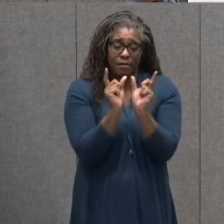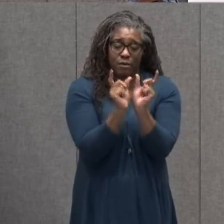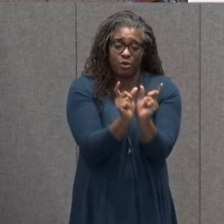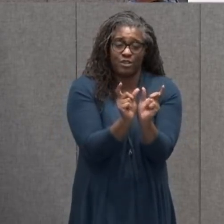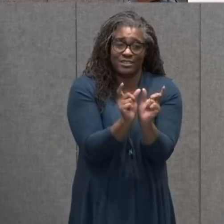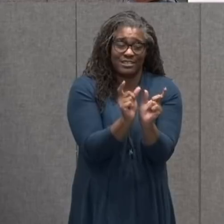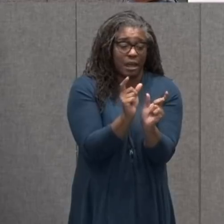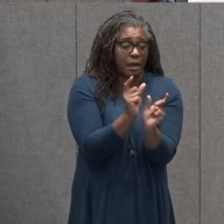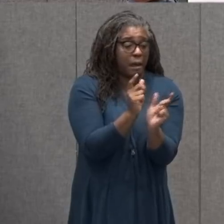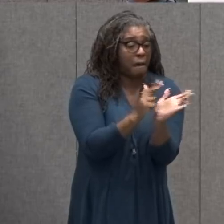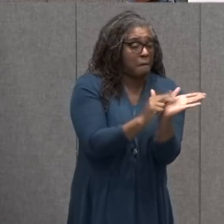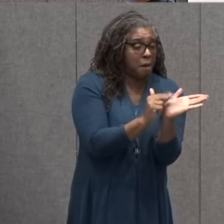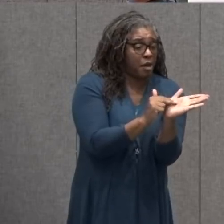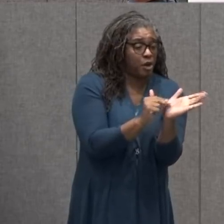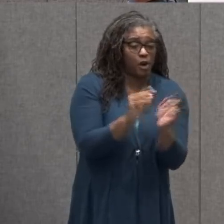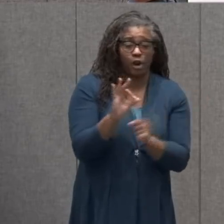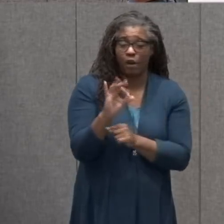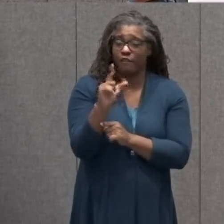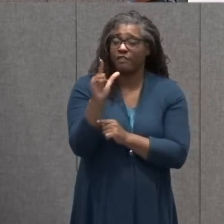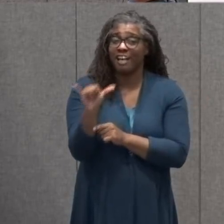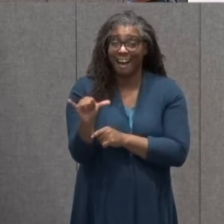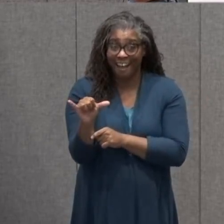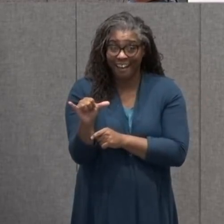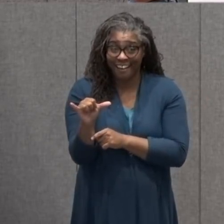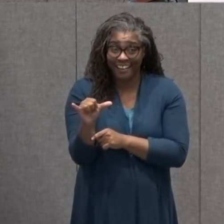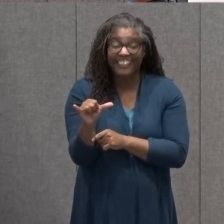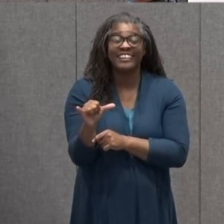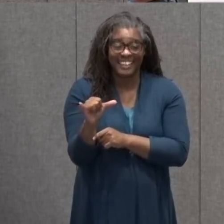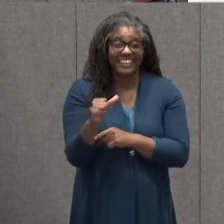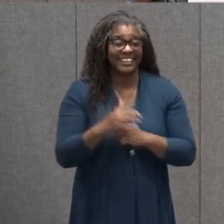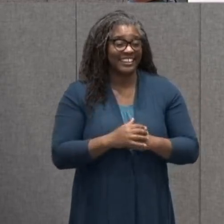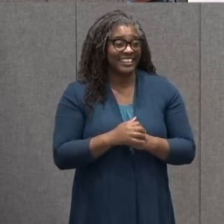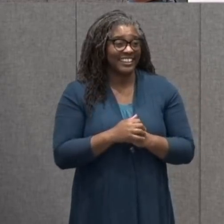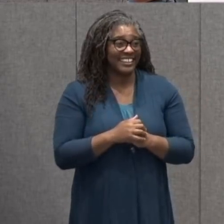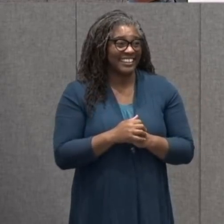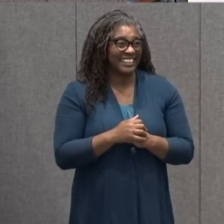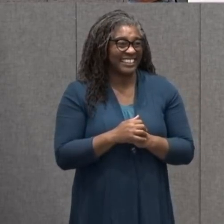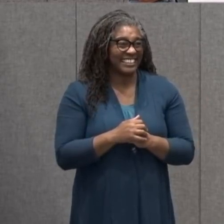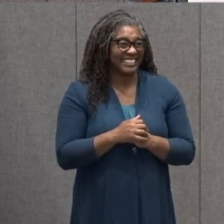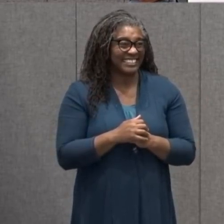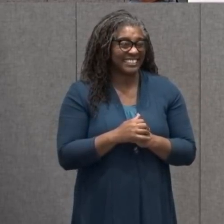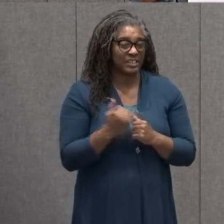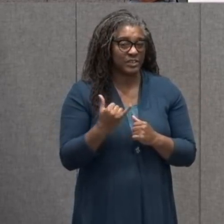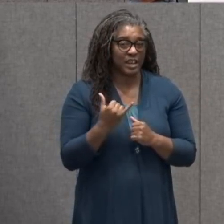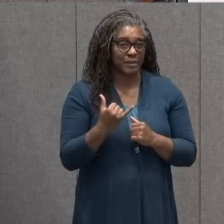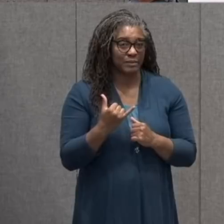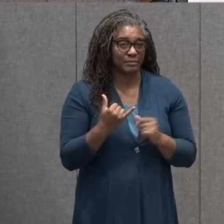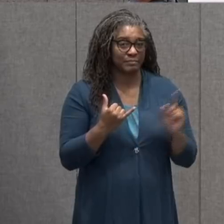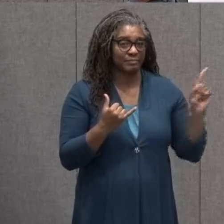So I get a point. Look at this, and I get to make one going, that's my favorite tally mark